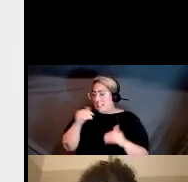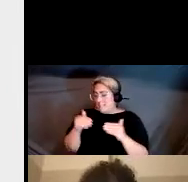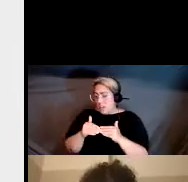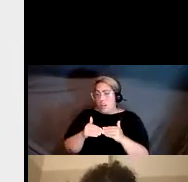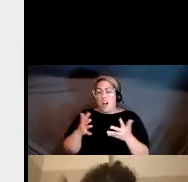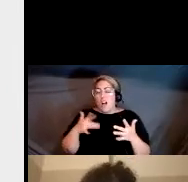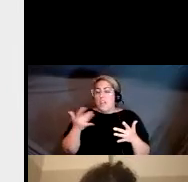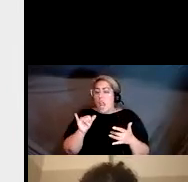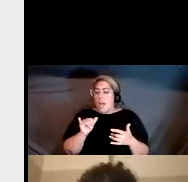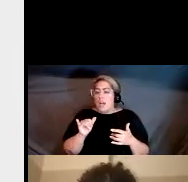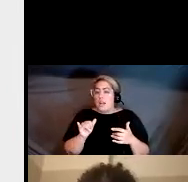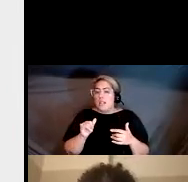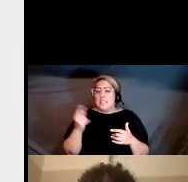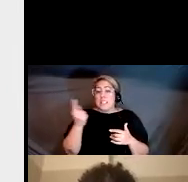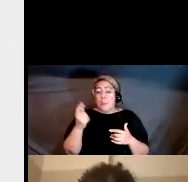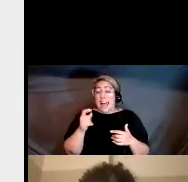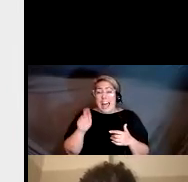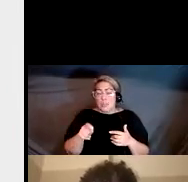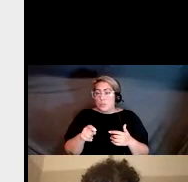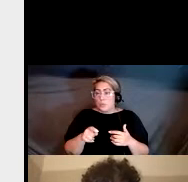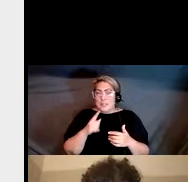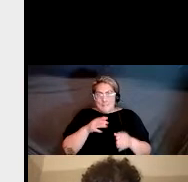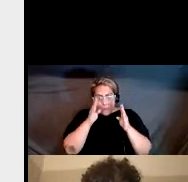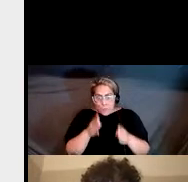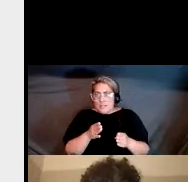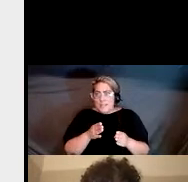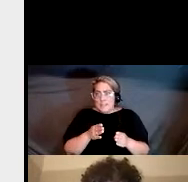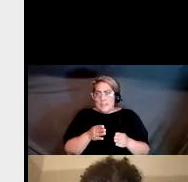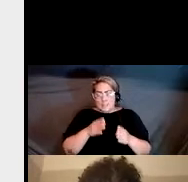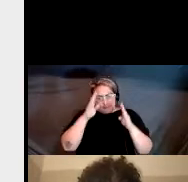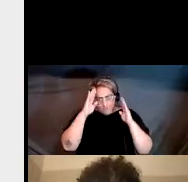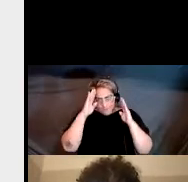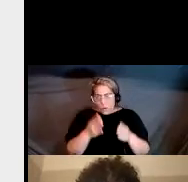on what the actual rules are.